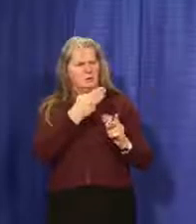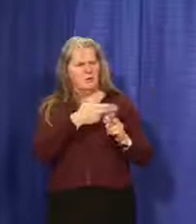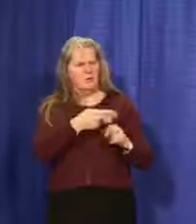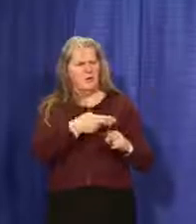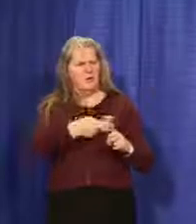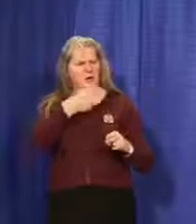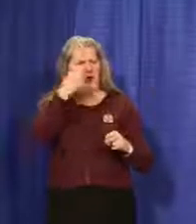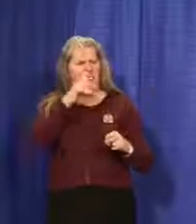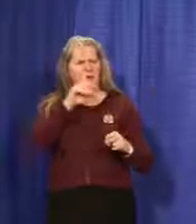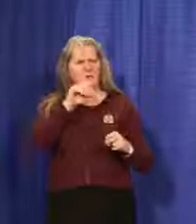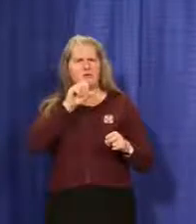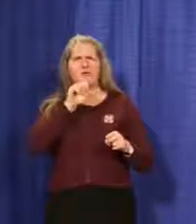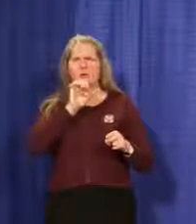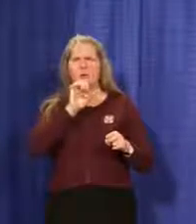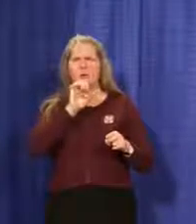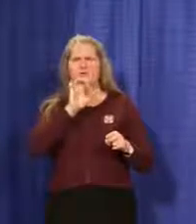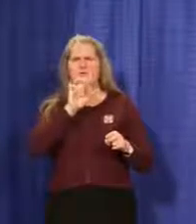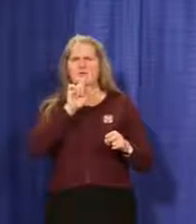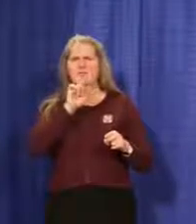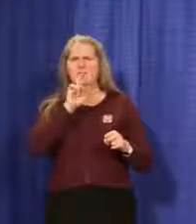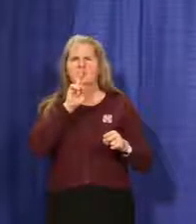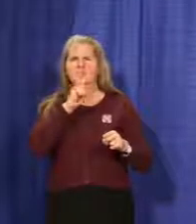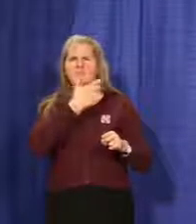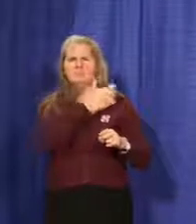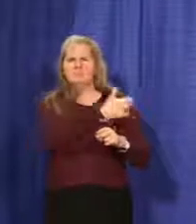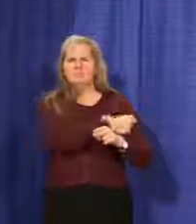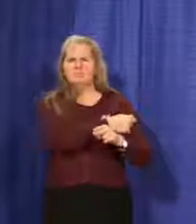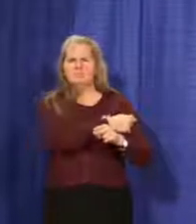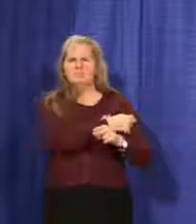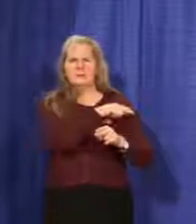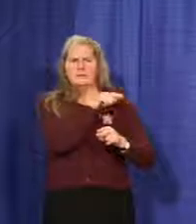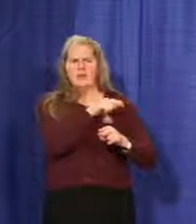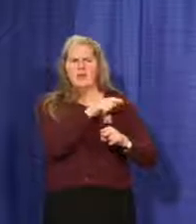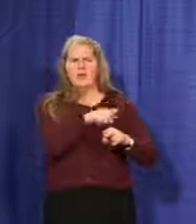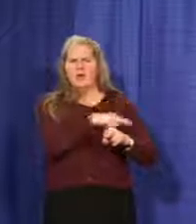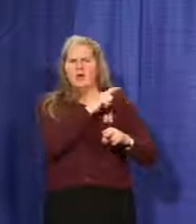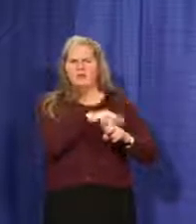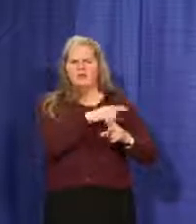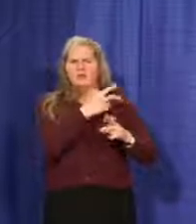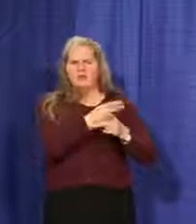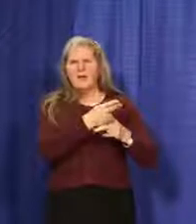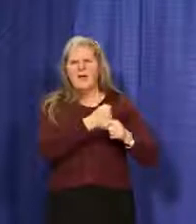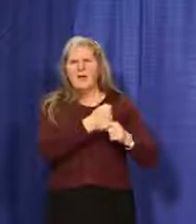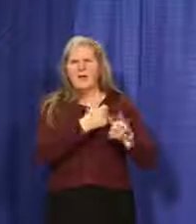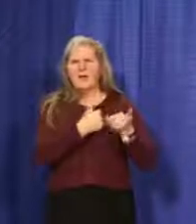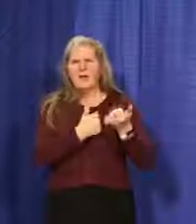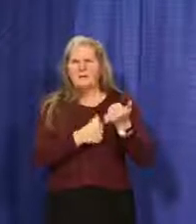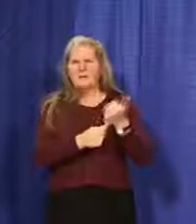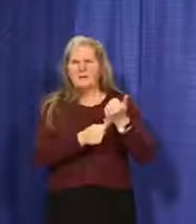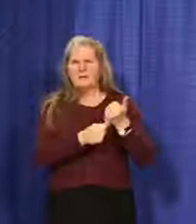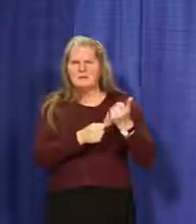high-dose influenza vaccine that is being given in long-term care and assisted living facilities.